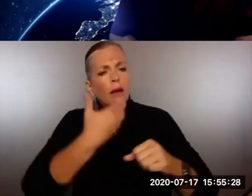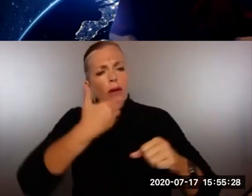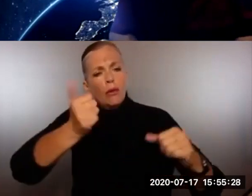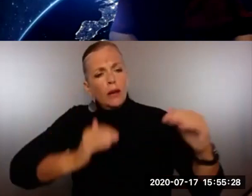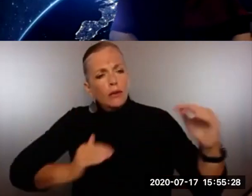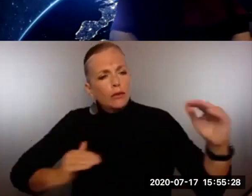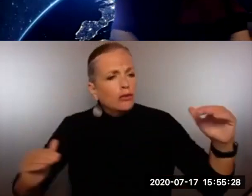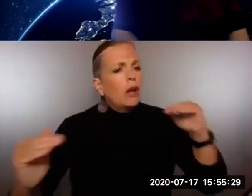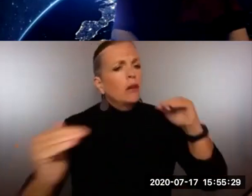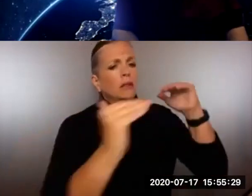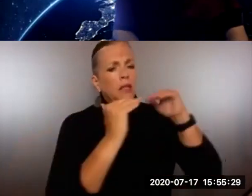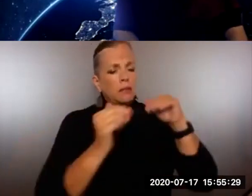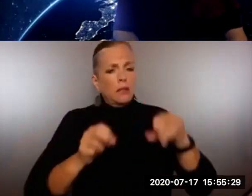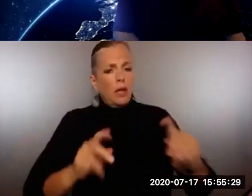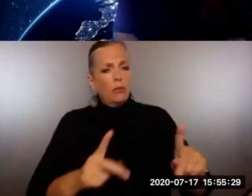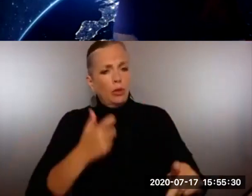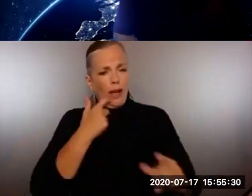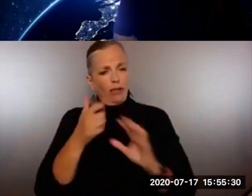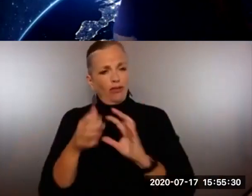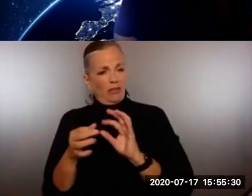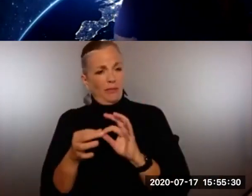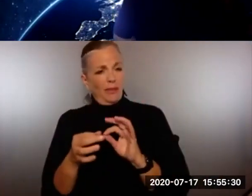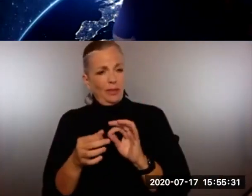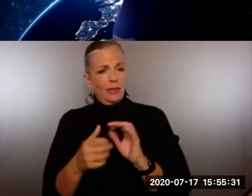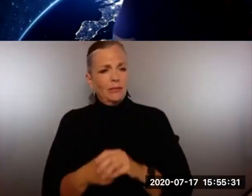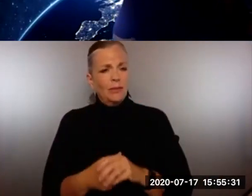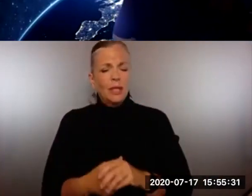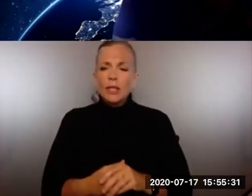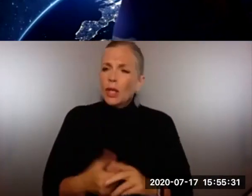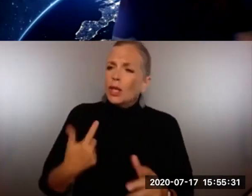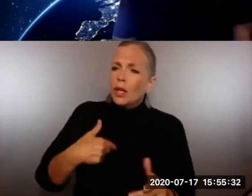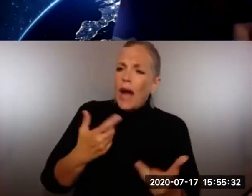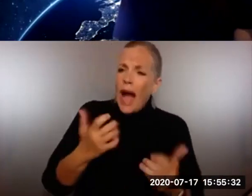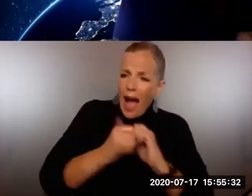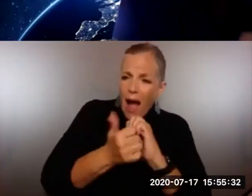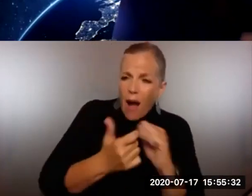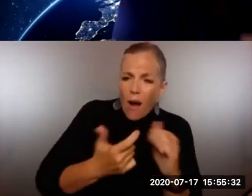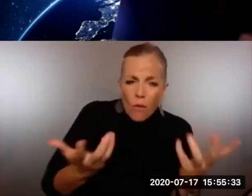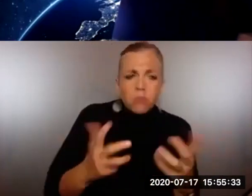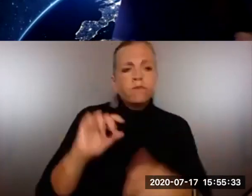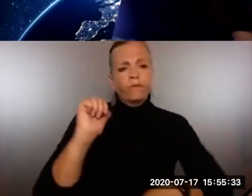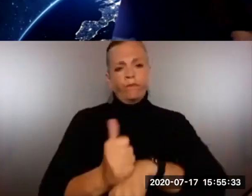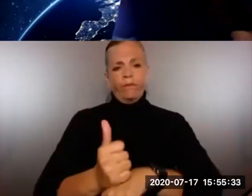like this one aimed at helping us to take two steps that